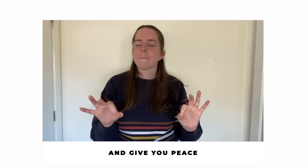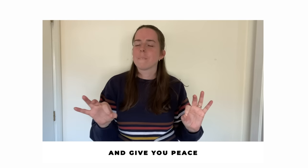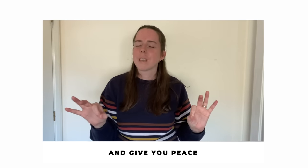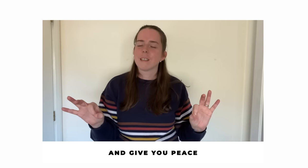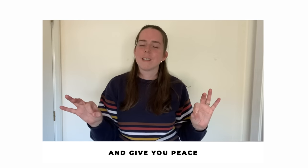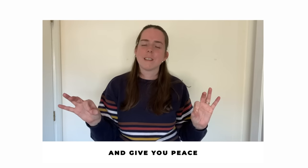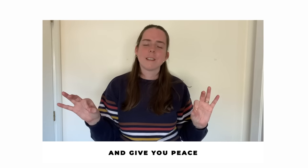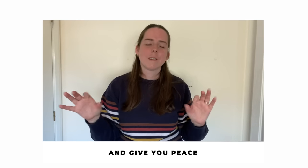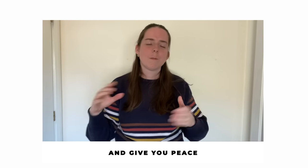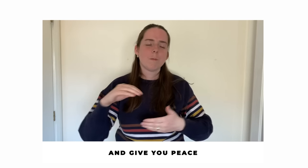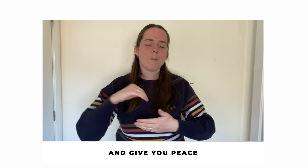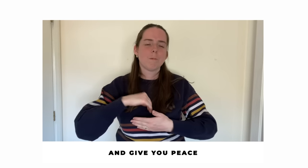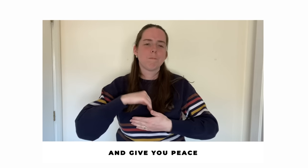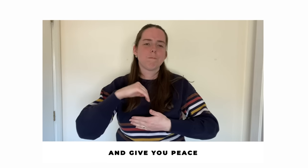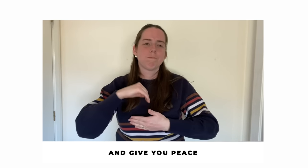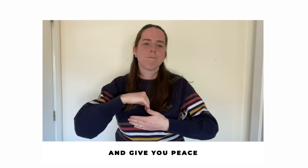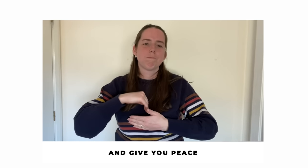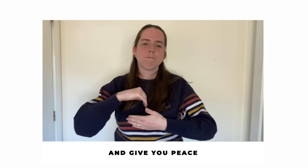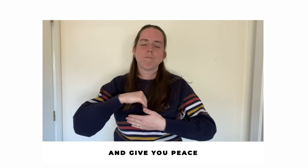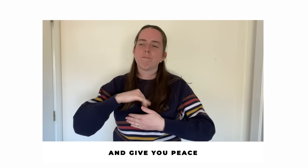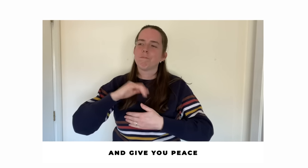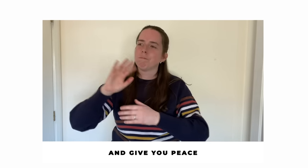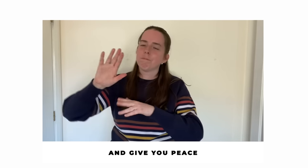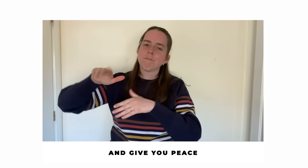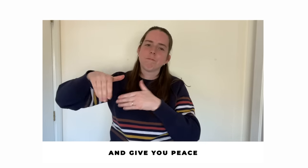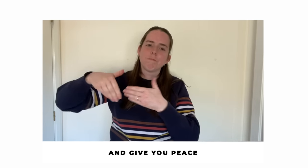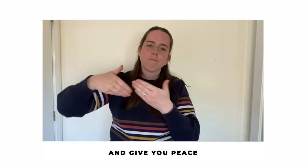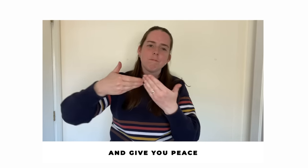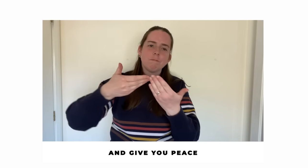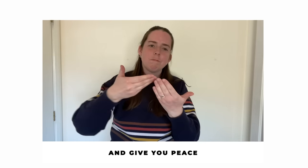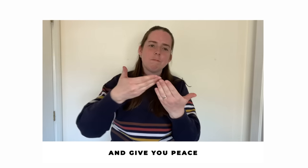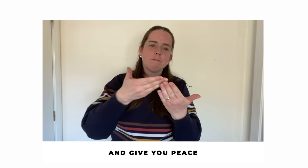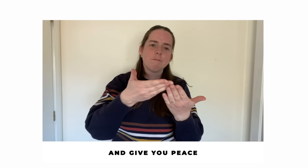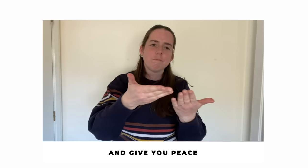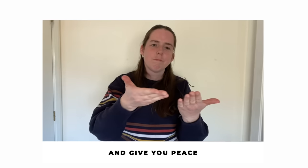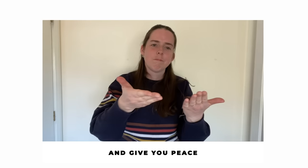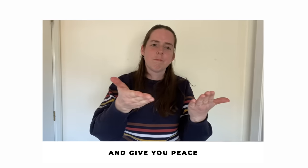And give you peace